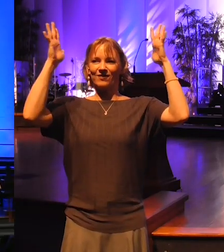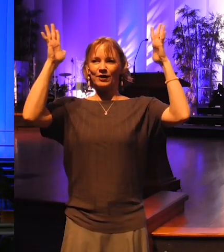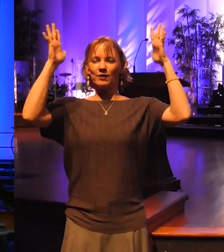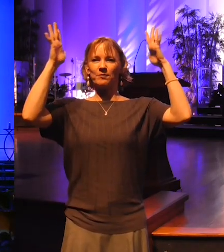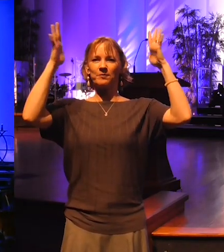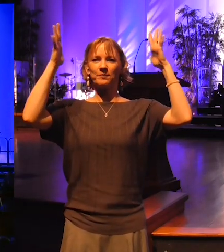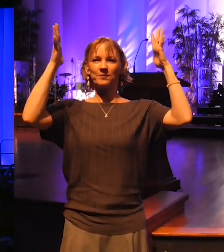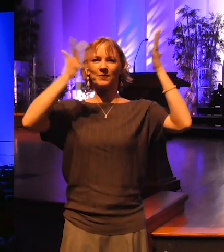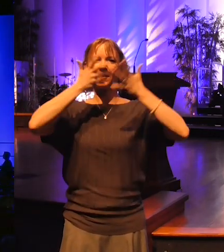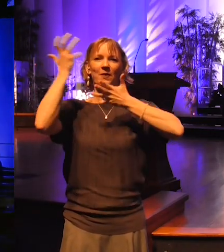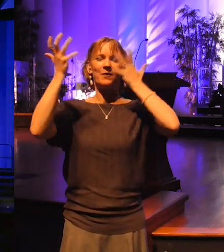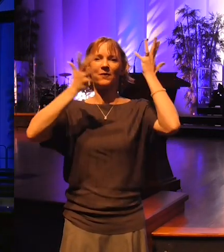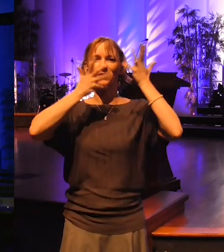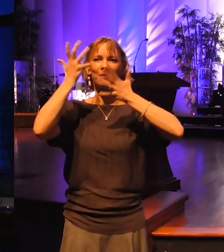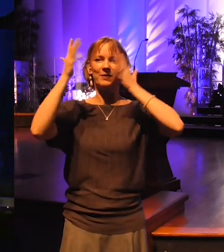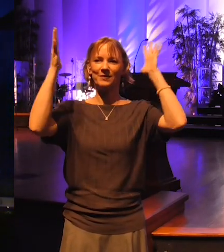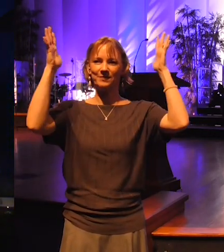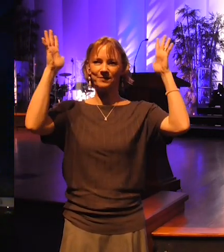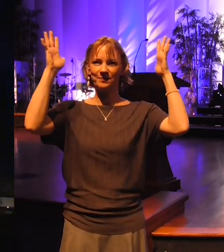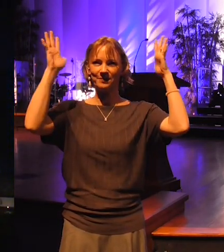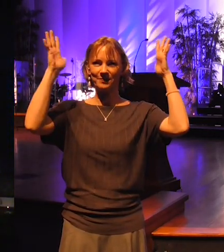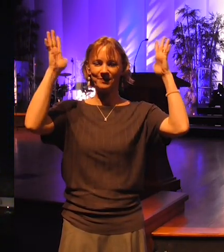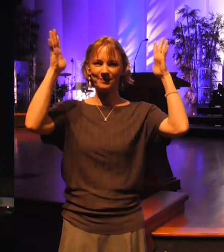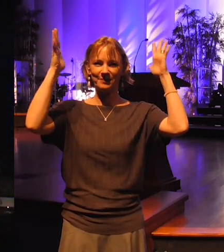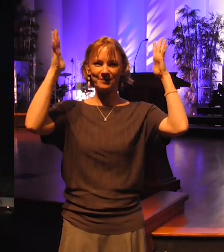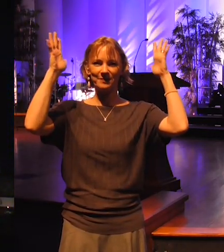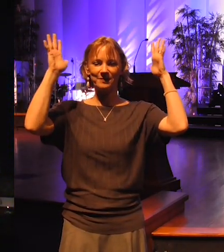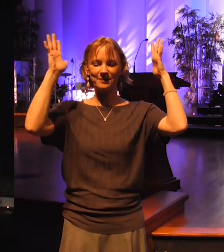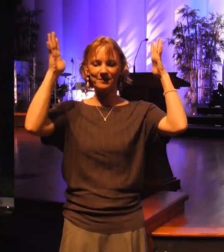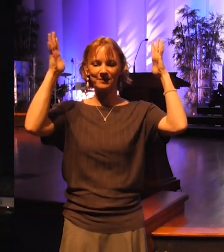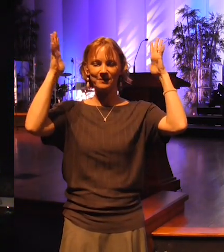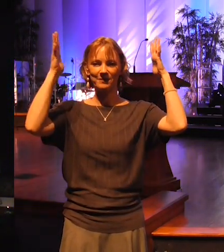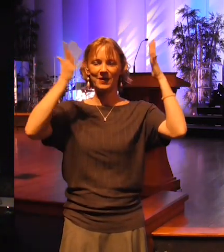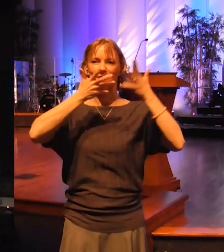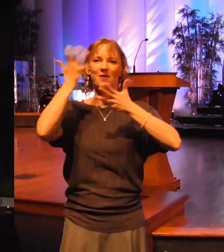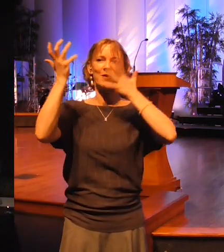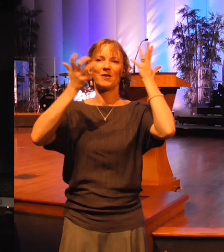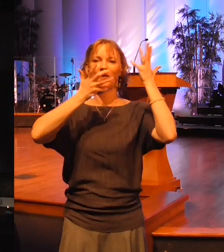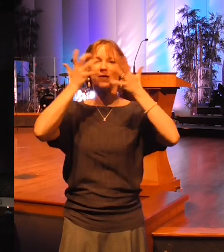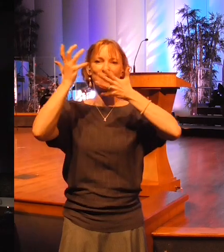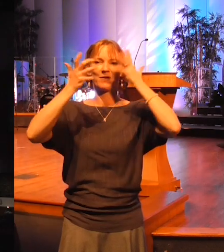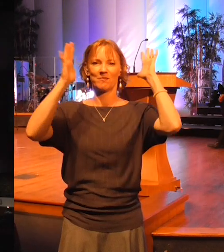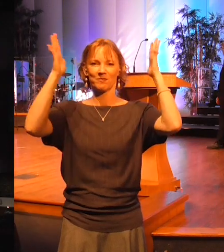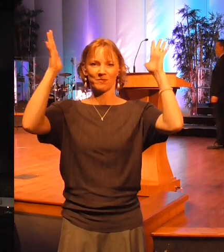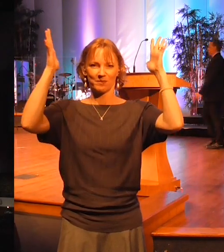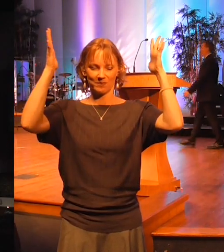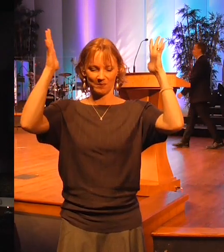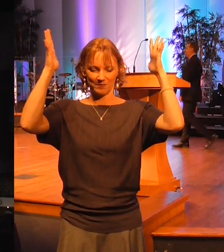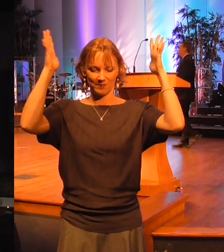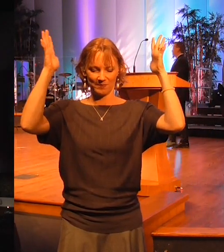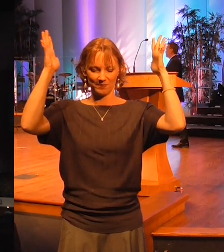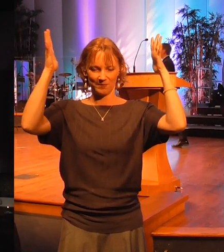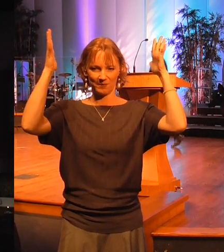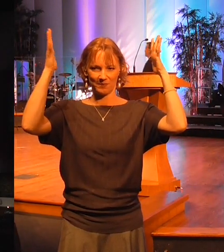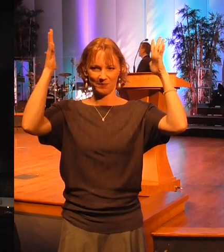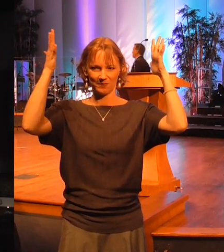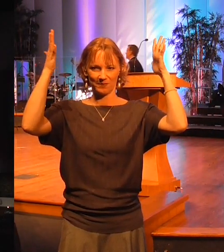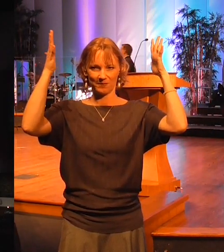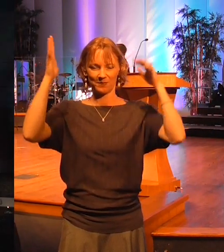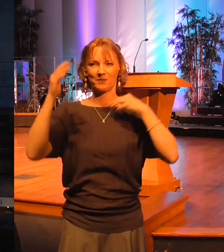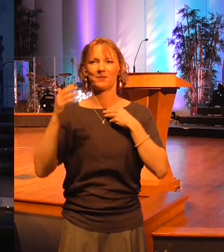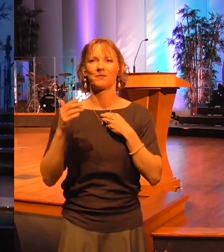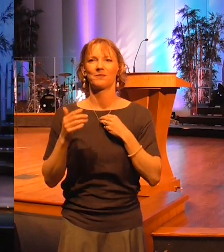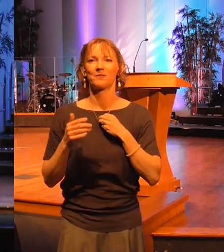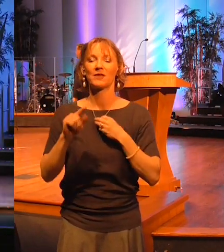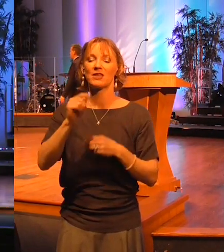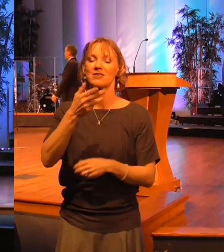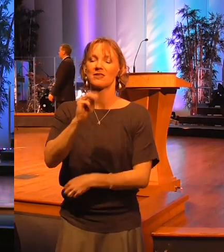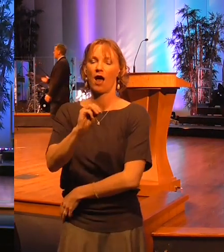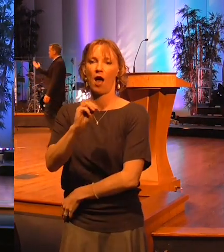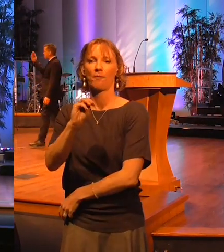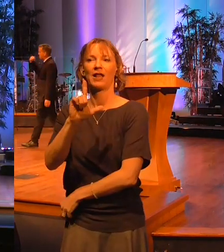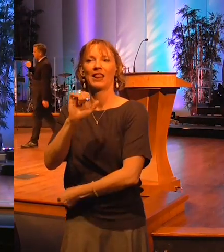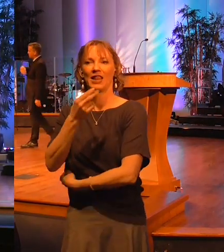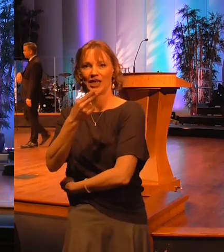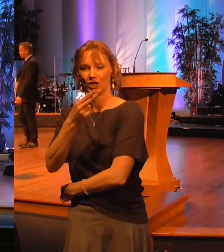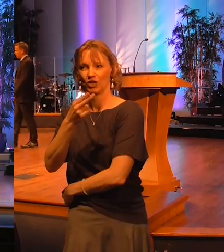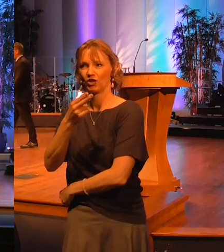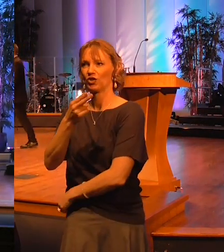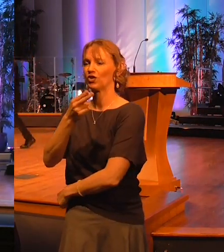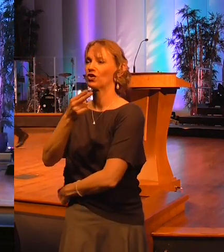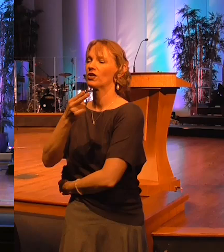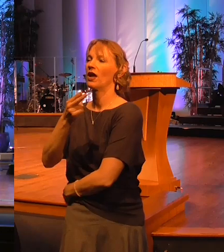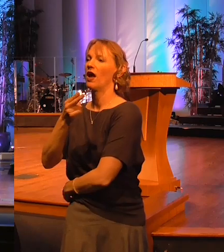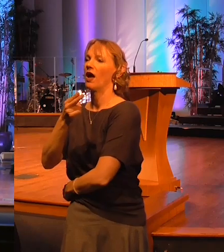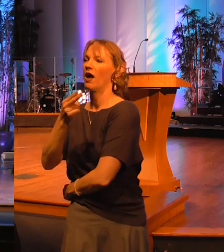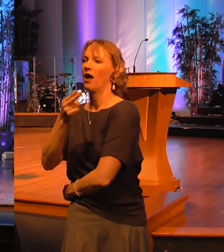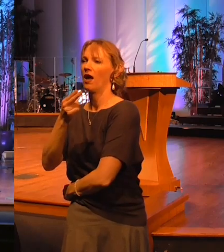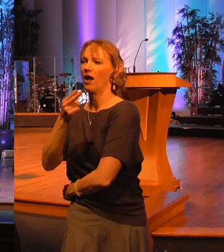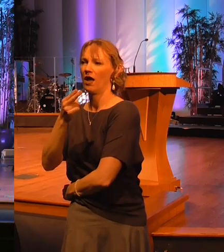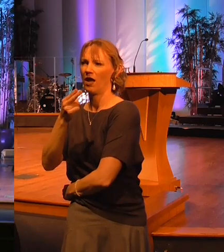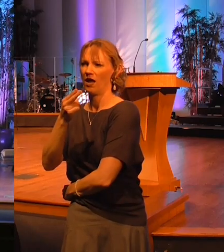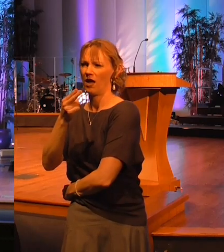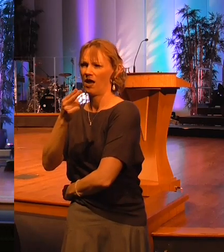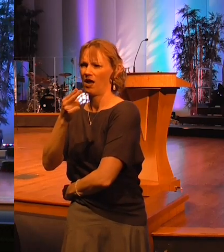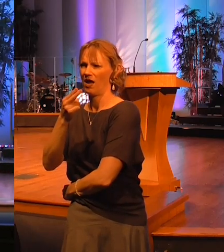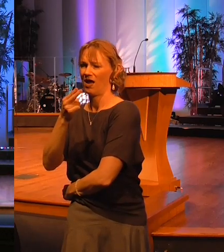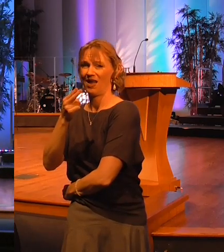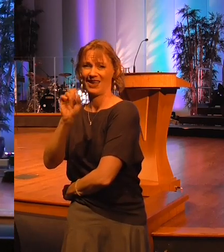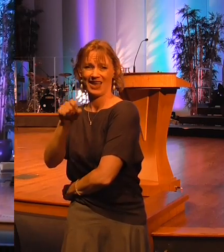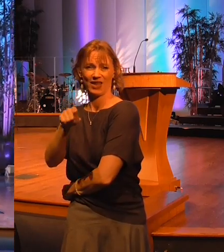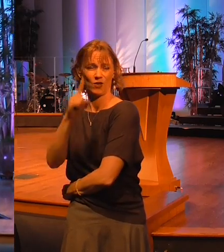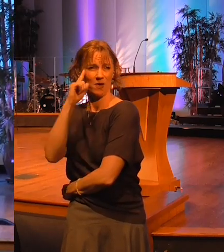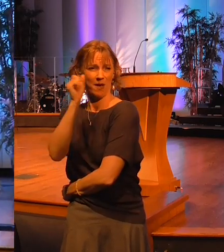love tom Lynch everybody um can you imagine being in that science of mind one class